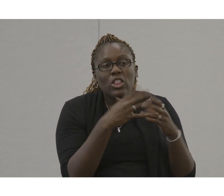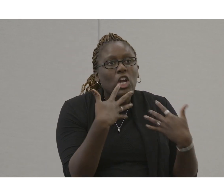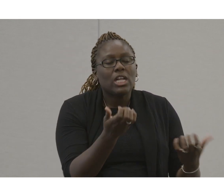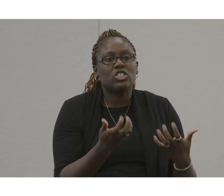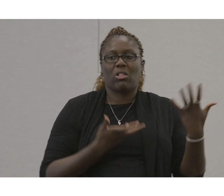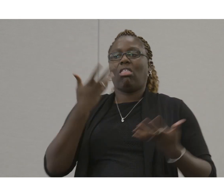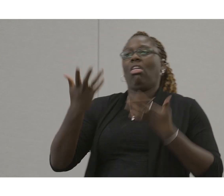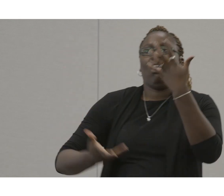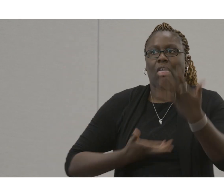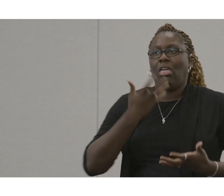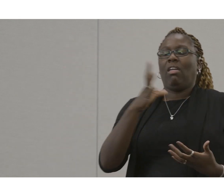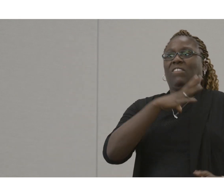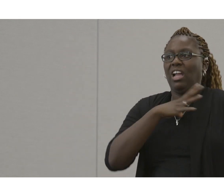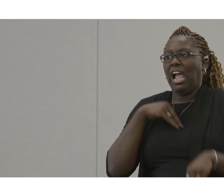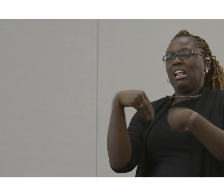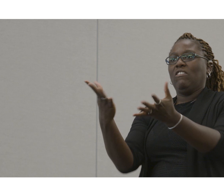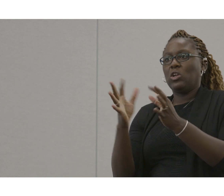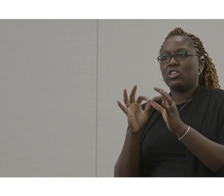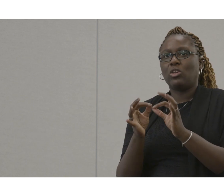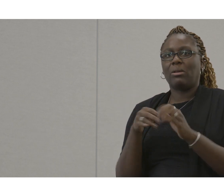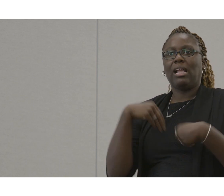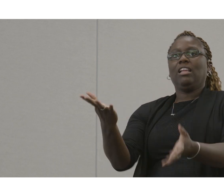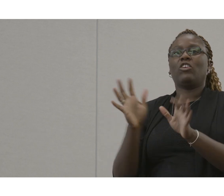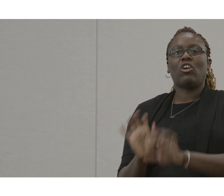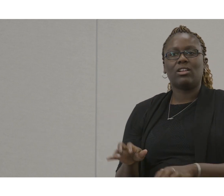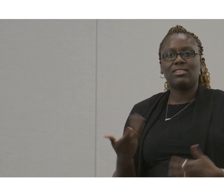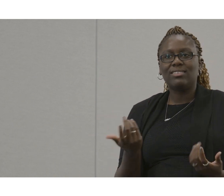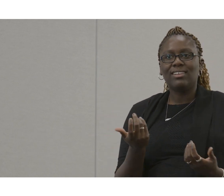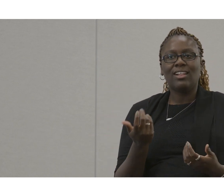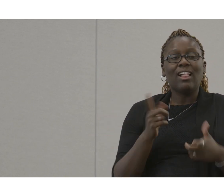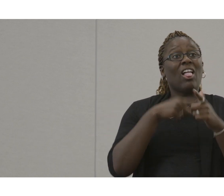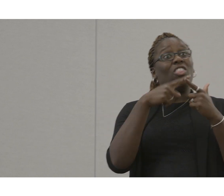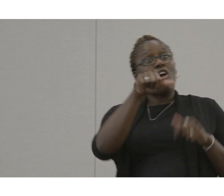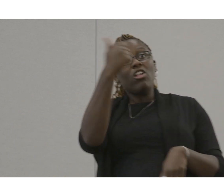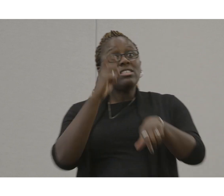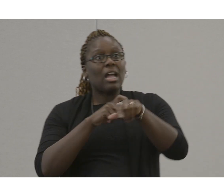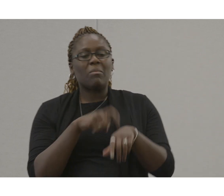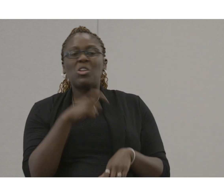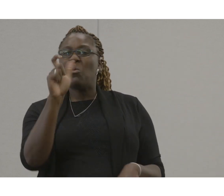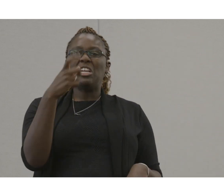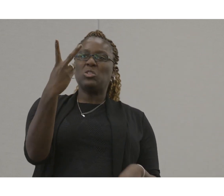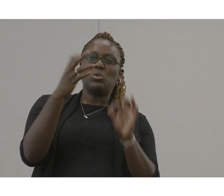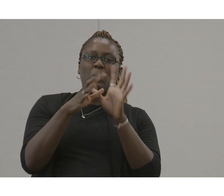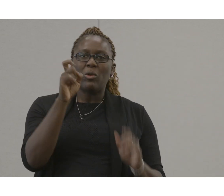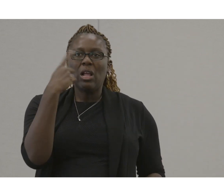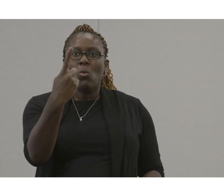voice in front of the entire class and I have to do presentations. She grudgingly gave in and said, Fine, I'll give you interpreters and CART.